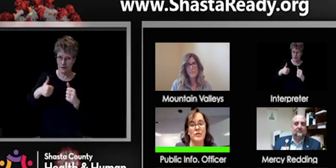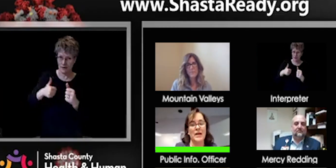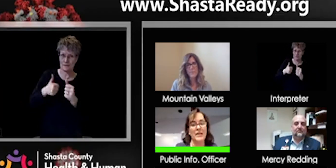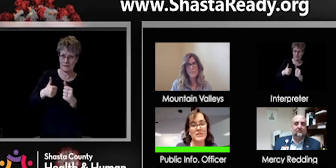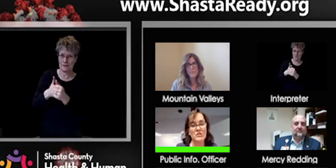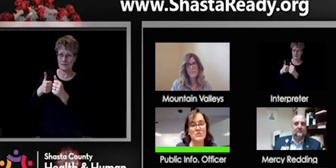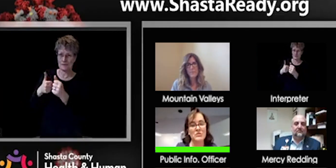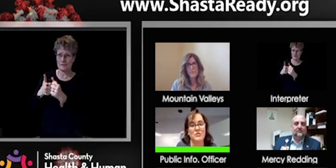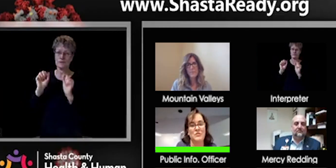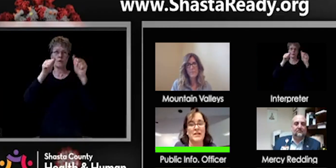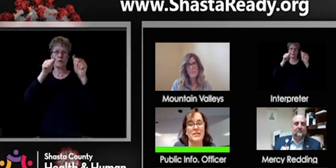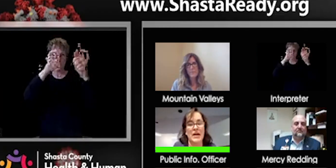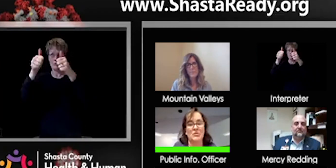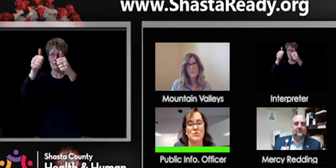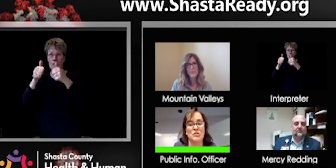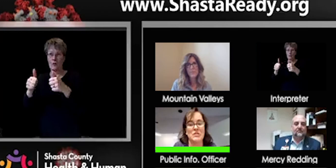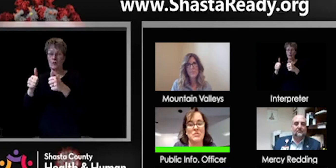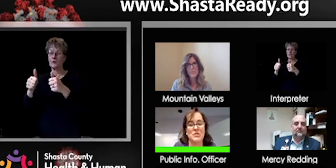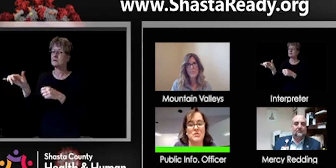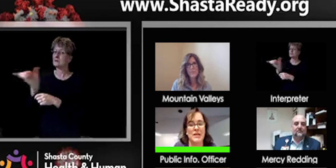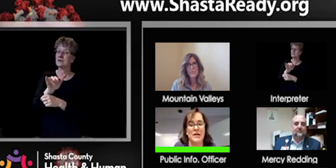not have any less news than you’ve had in the past. We’re just going to be doing it